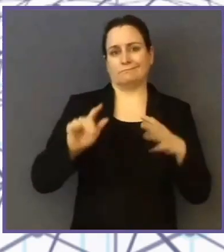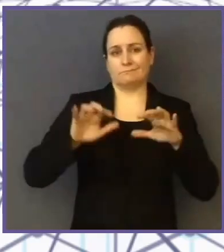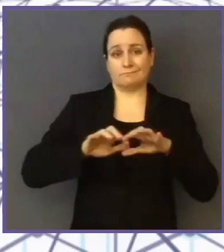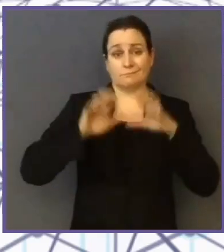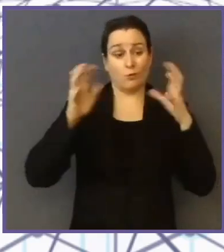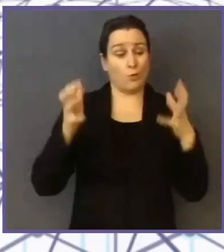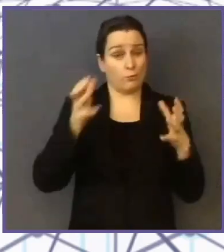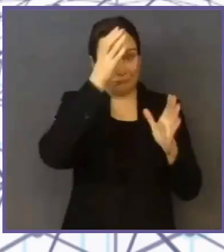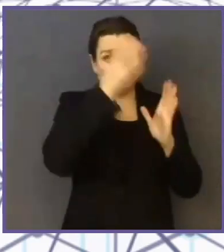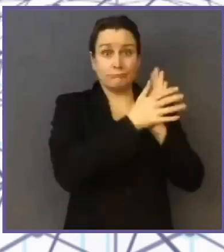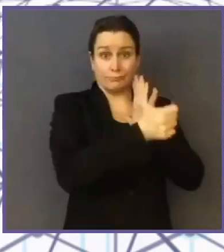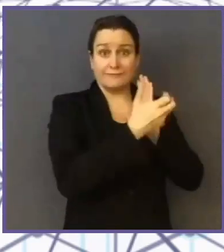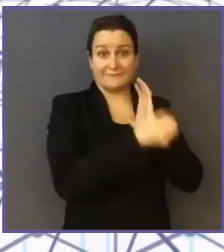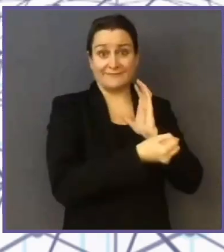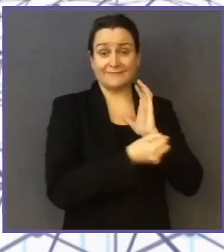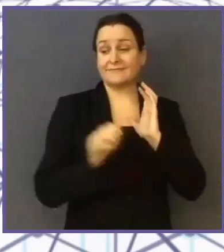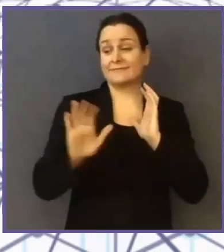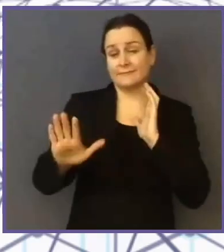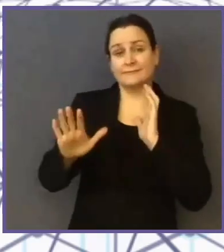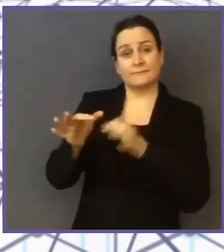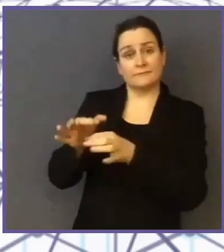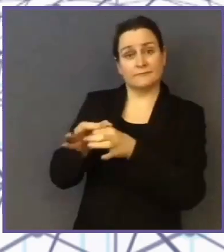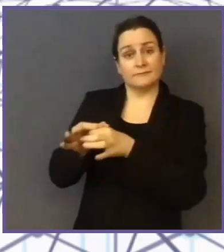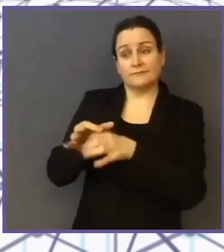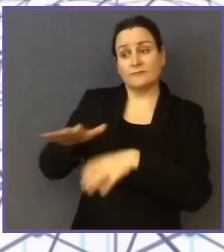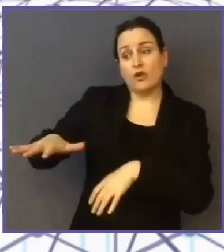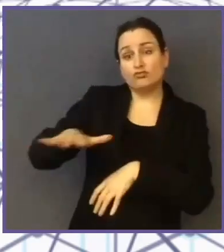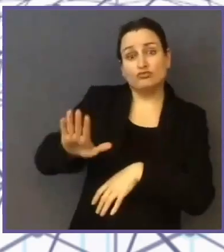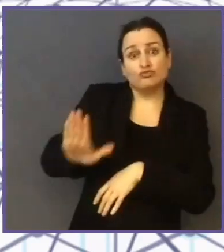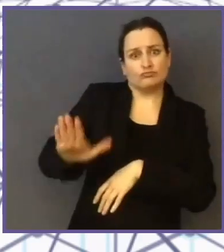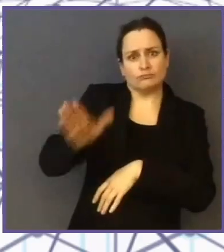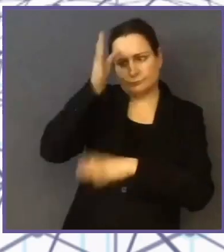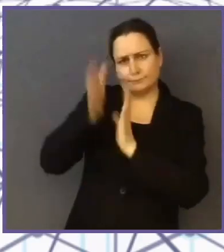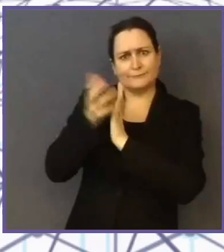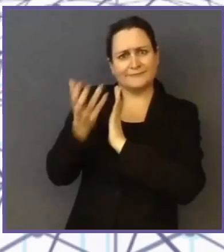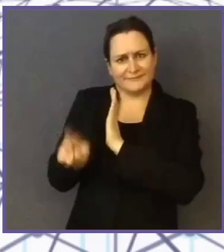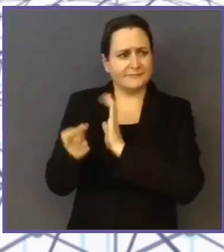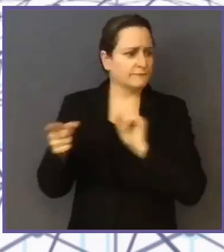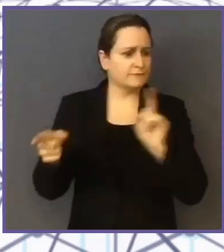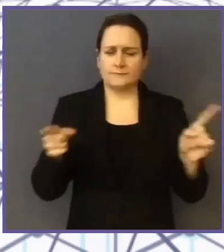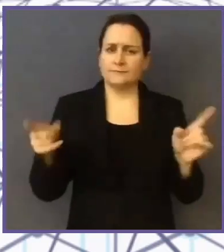and from peer communities, can efficiently enable innovation